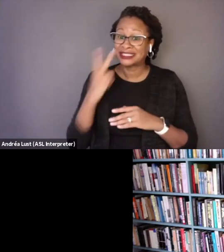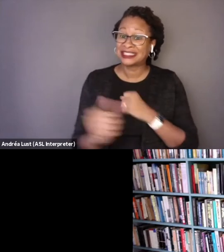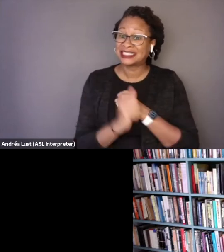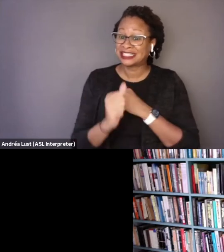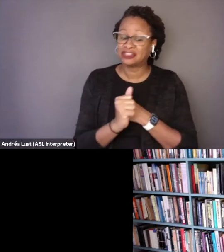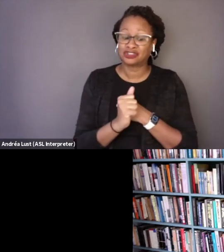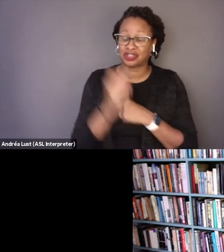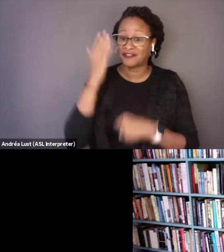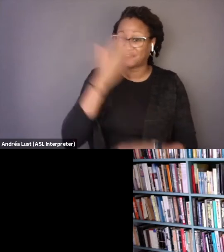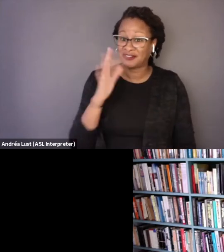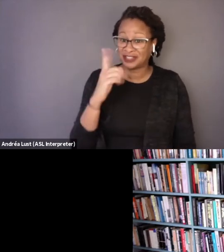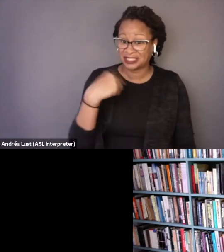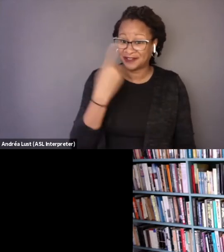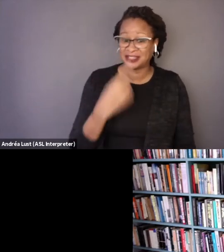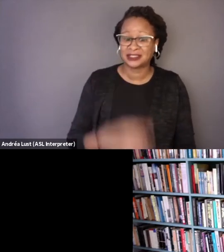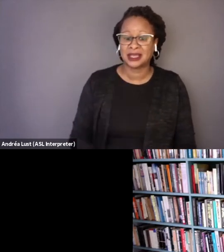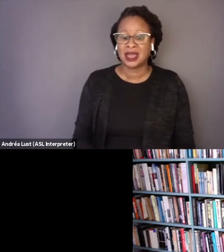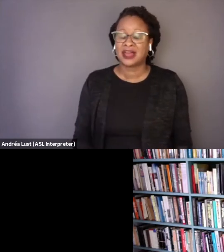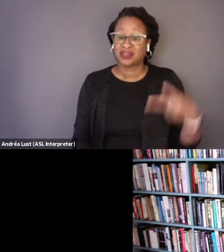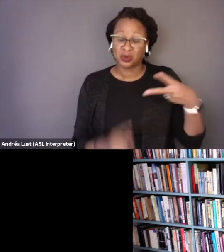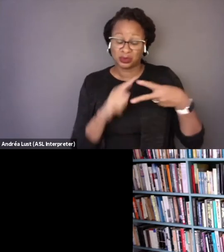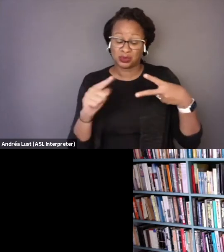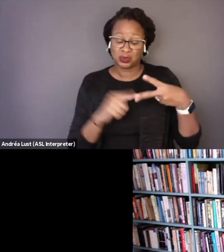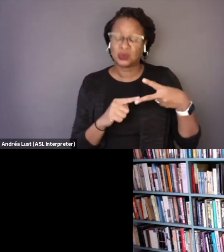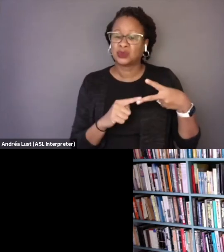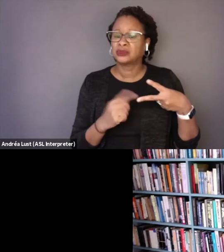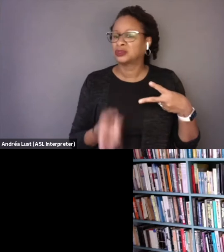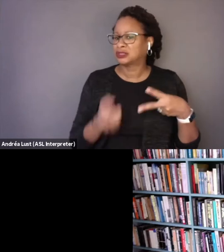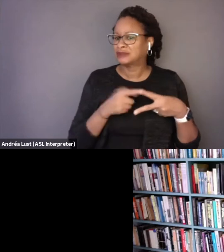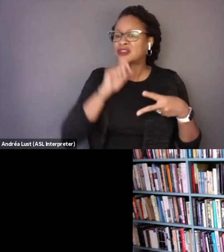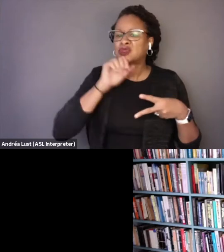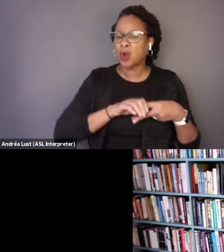But those two stick out as interesting surprises,